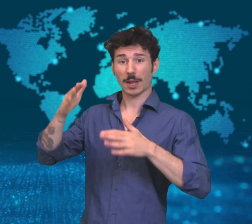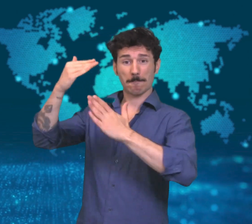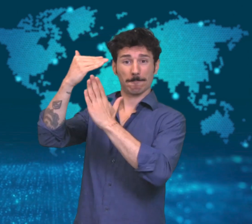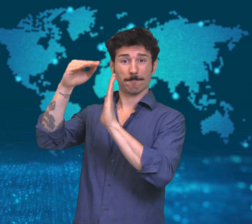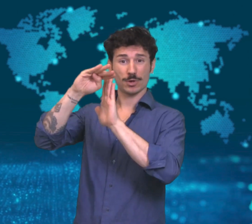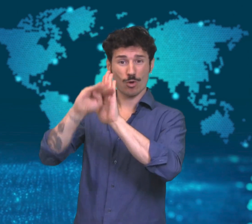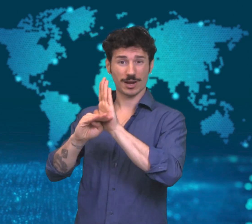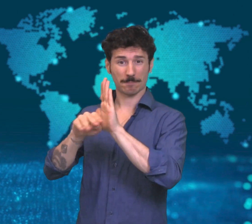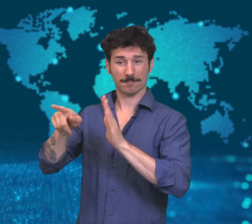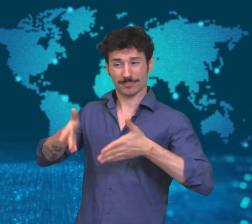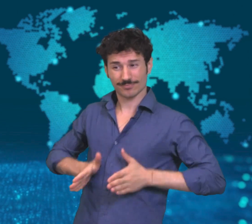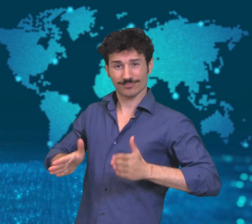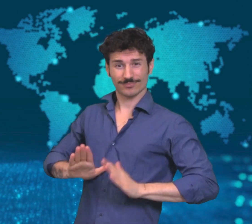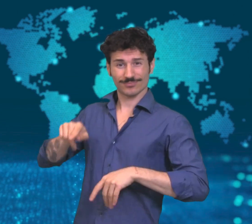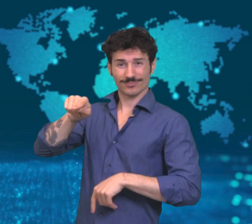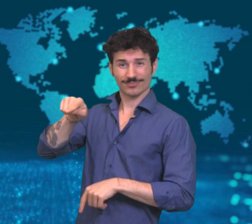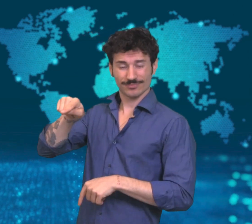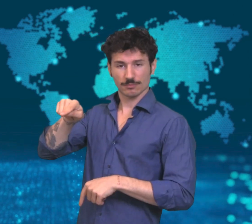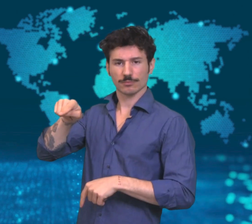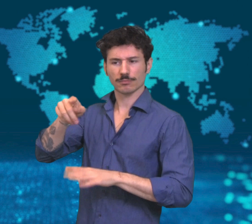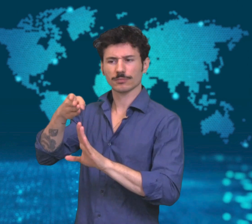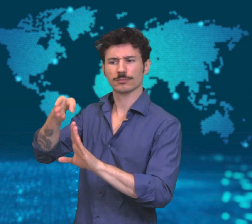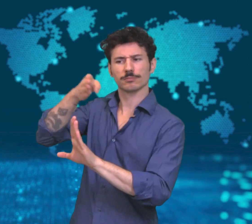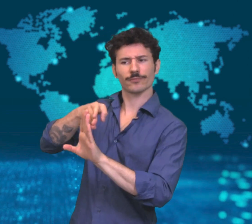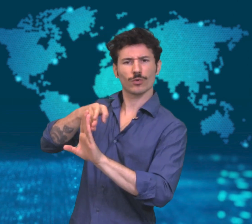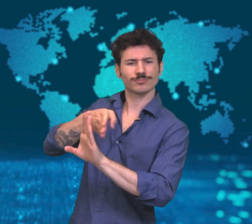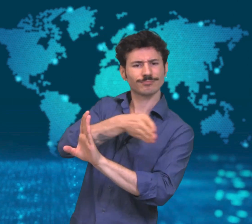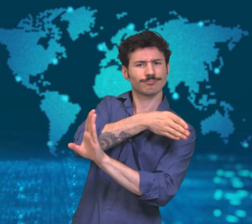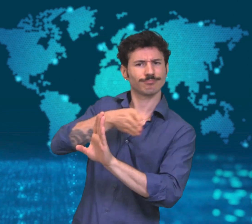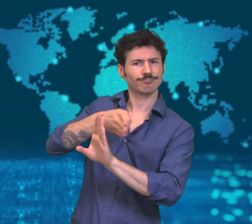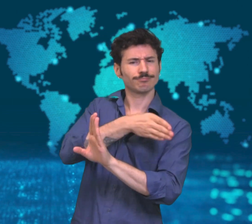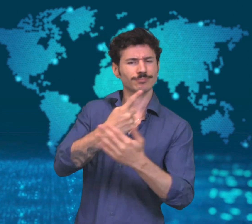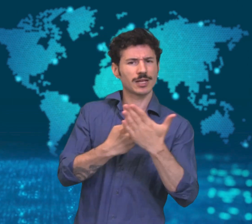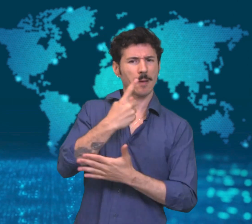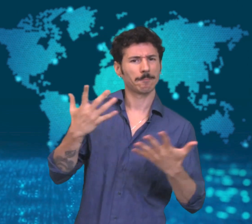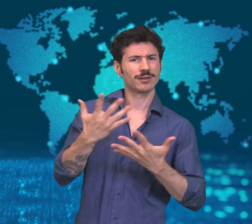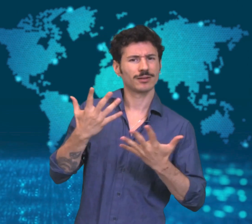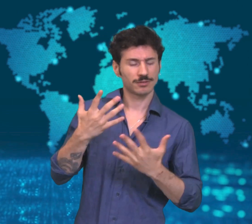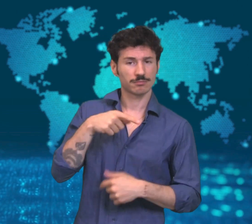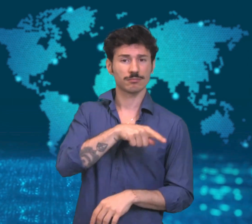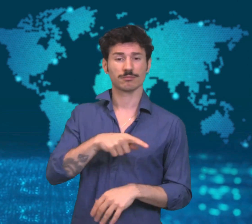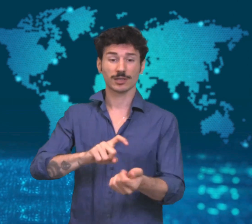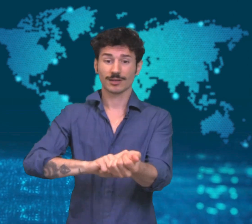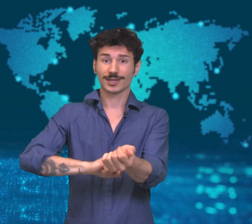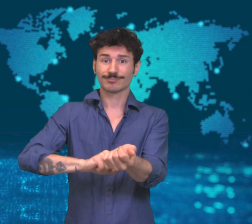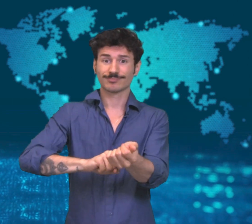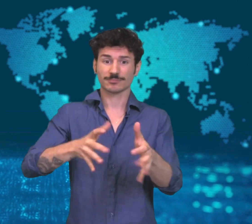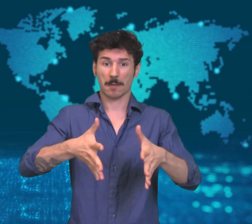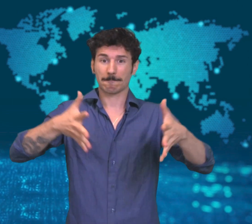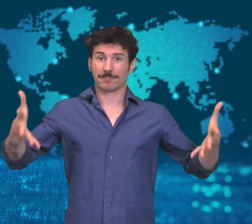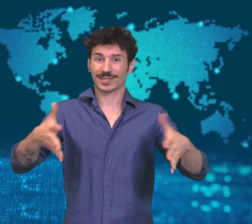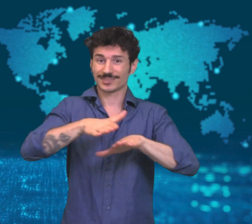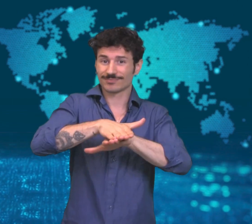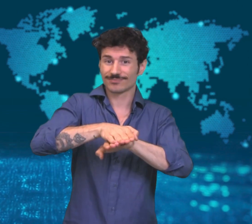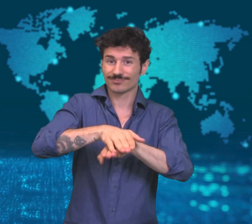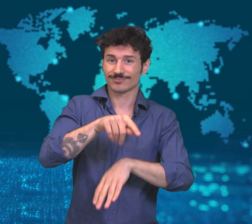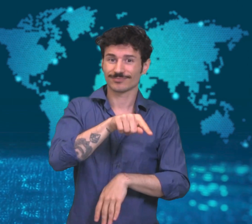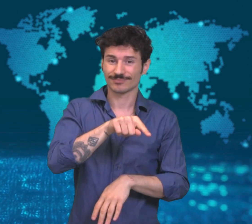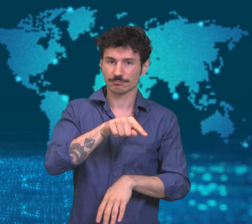Prior to the program, the giant tortoise species was close to extinction.